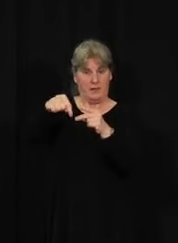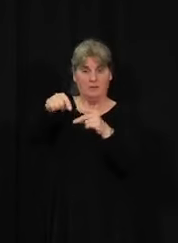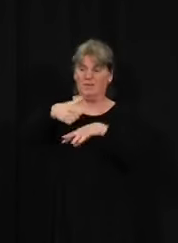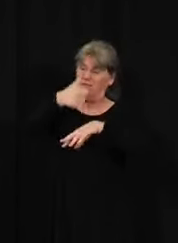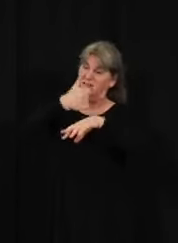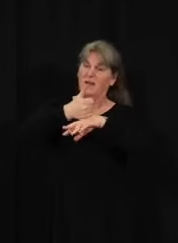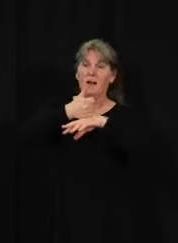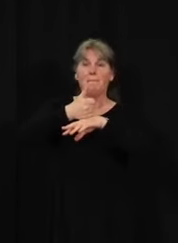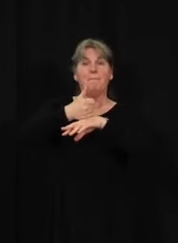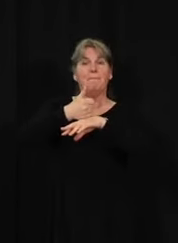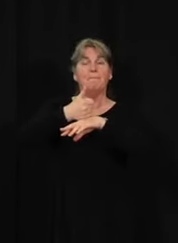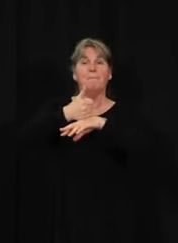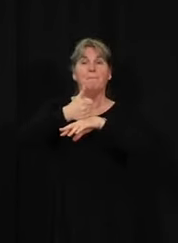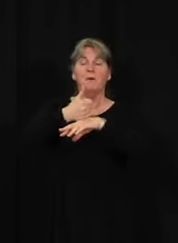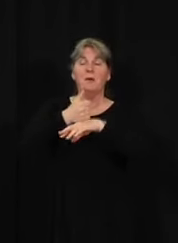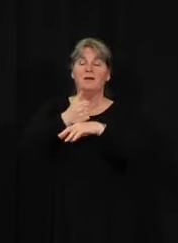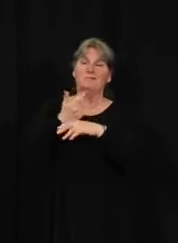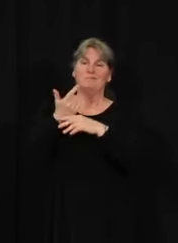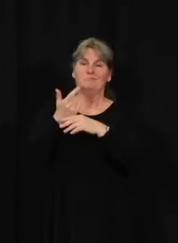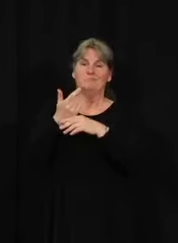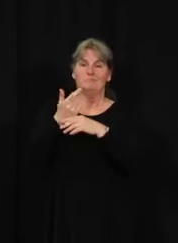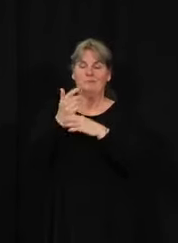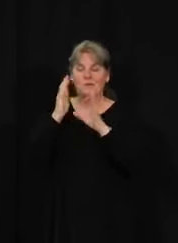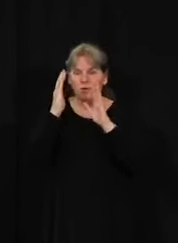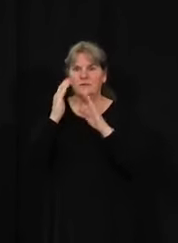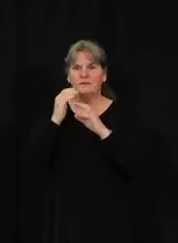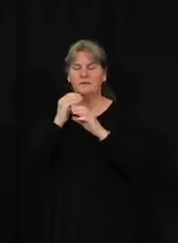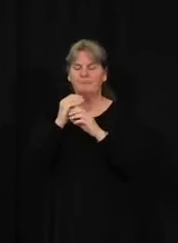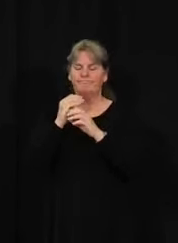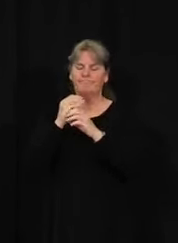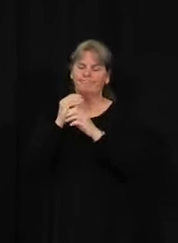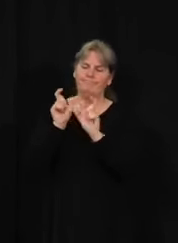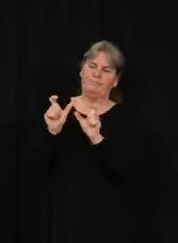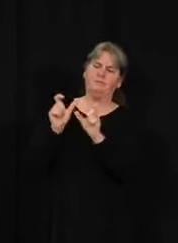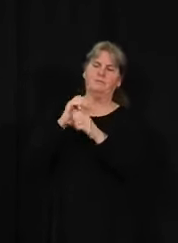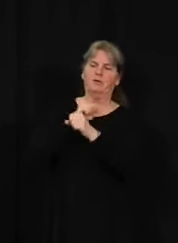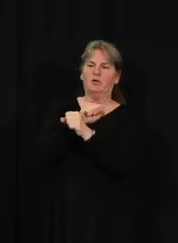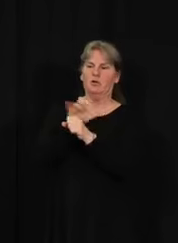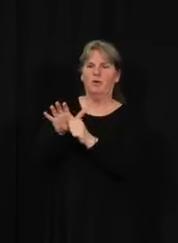at this time, in a sort of COVID conscious times, is a safe